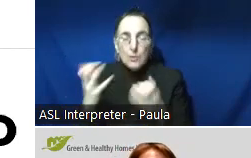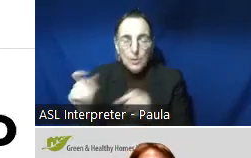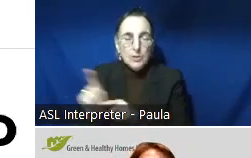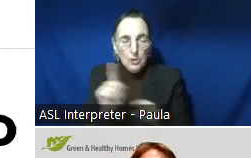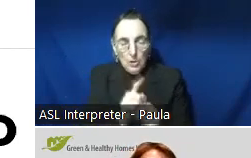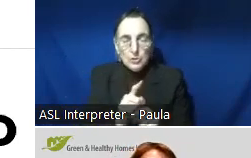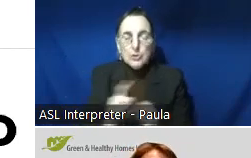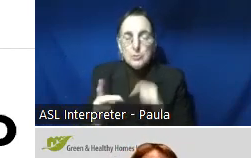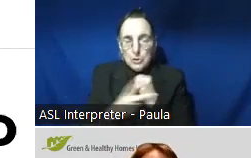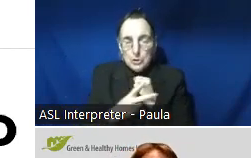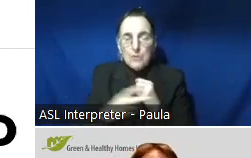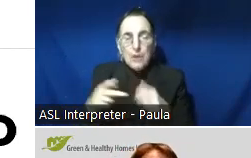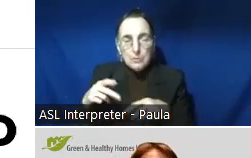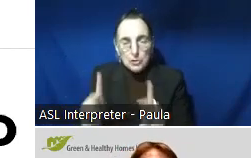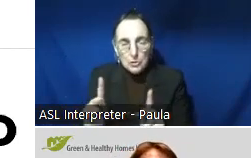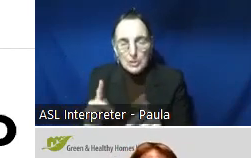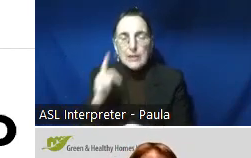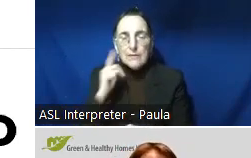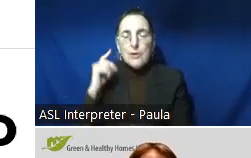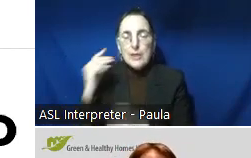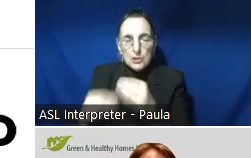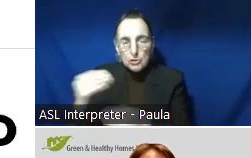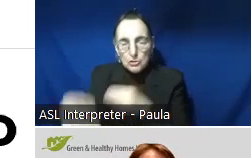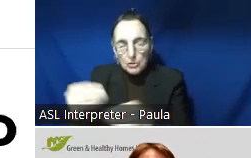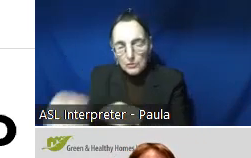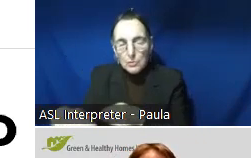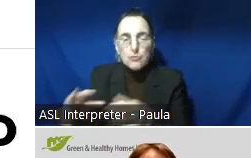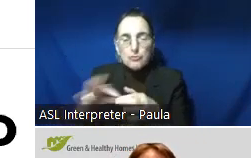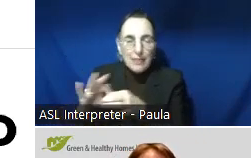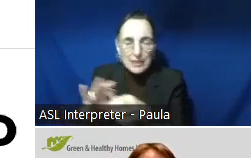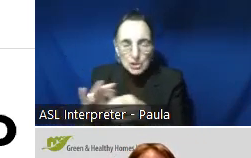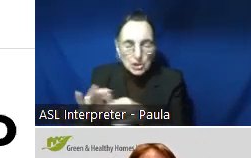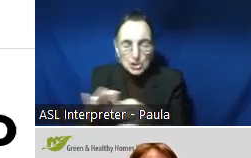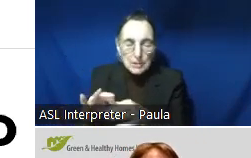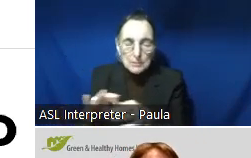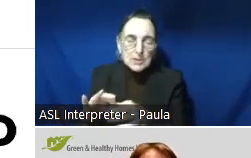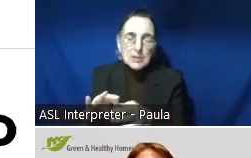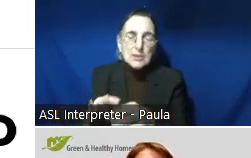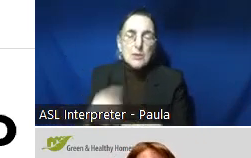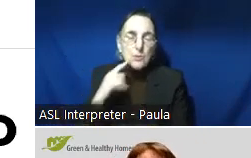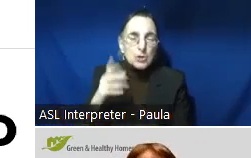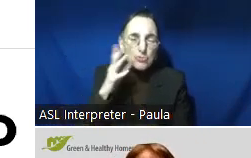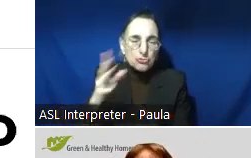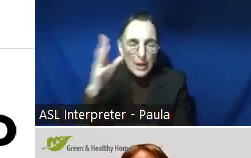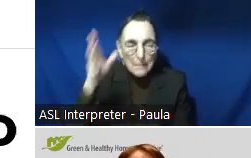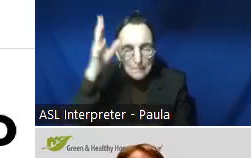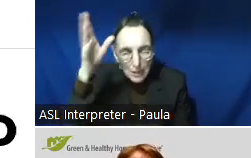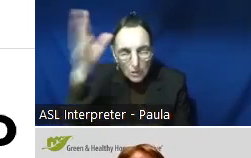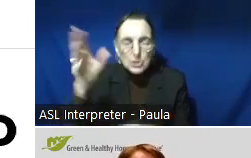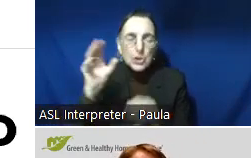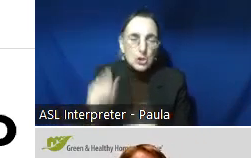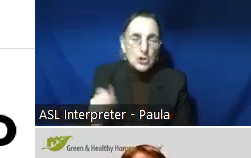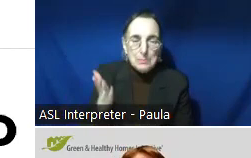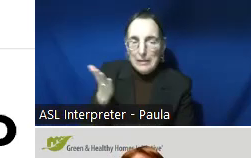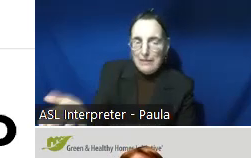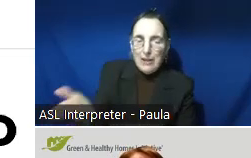opportunity for intergenerational relationships where grandparents could be present for children.